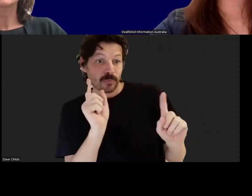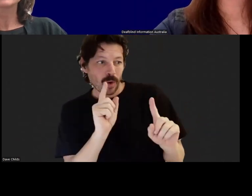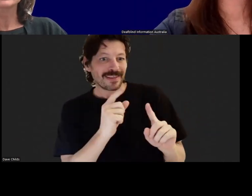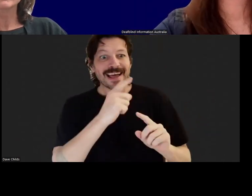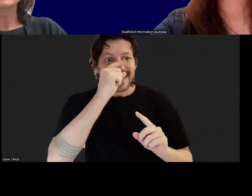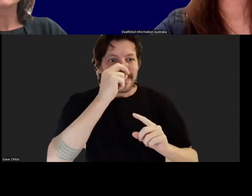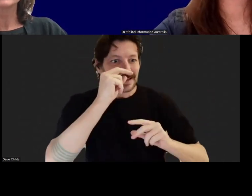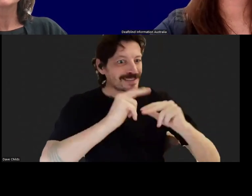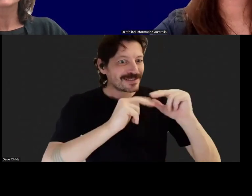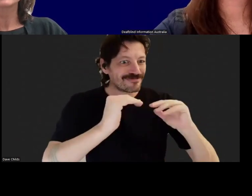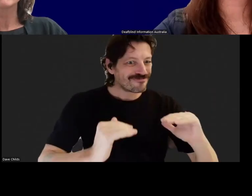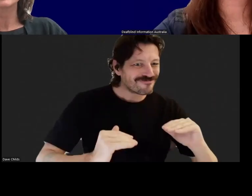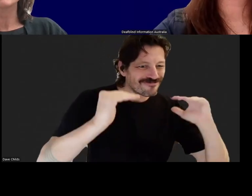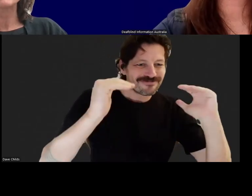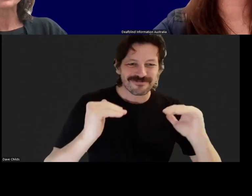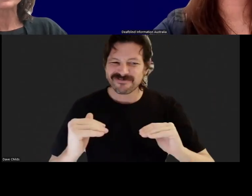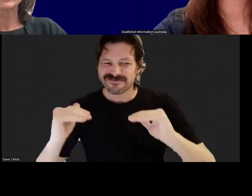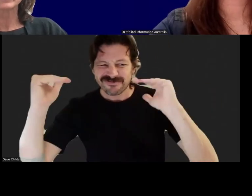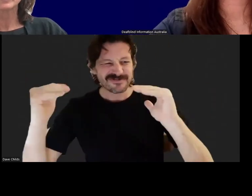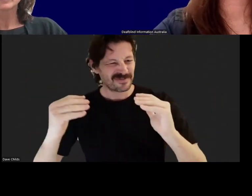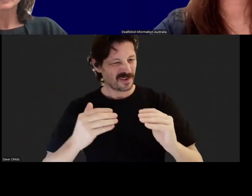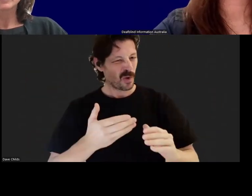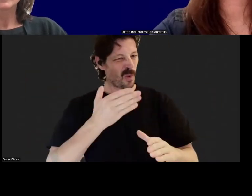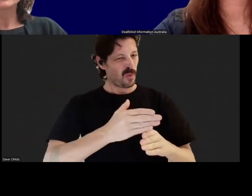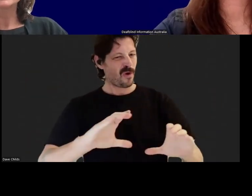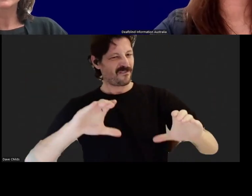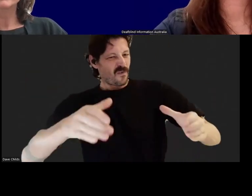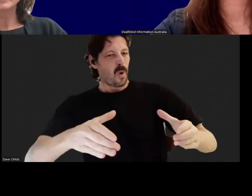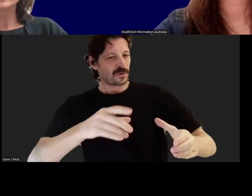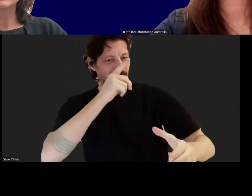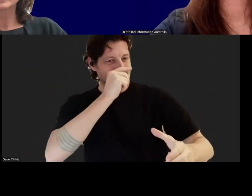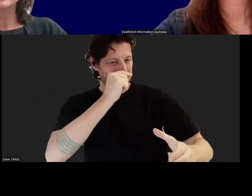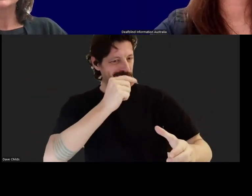workforce capacity, so that we have more people who understand about deafblindness